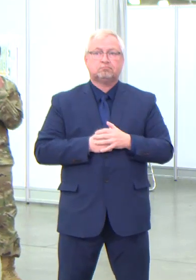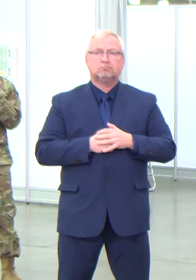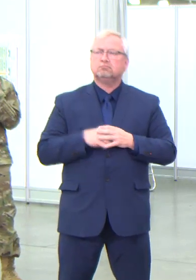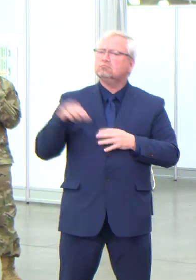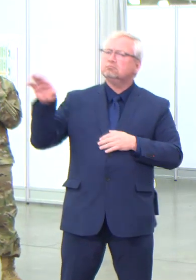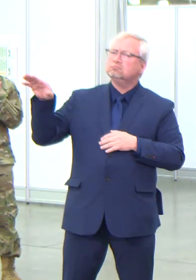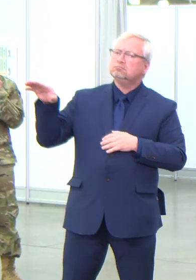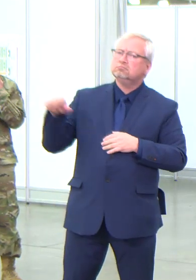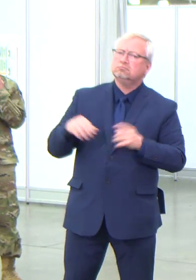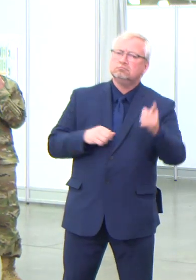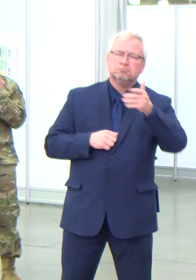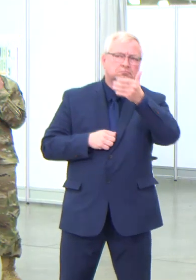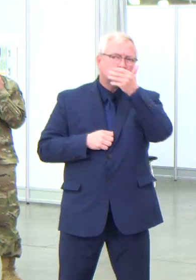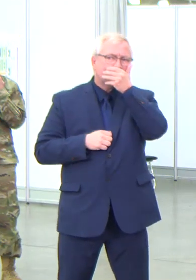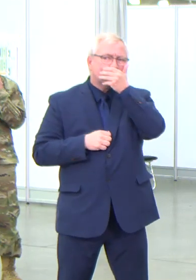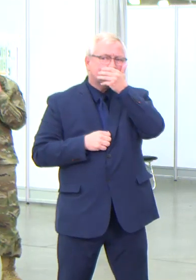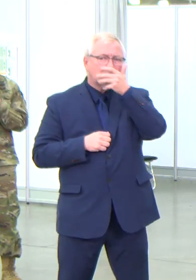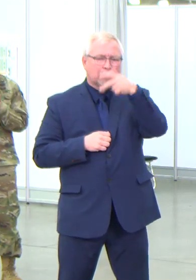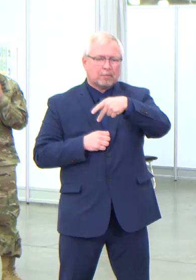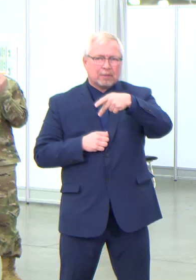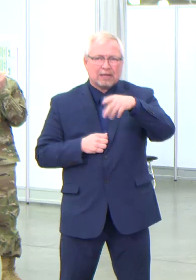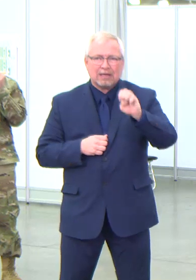(Question off mic.)